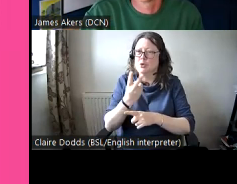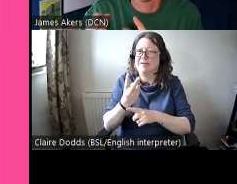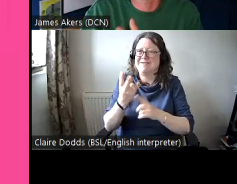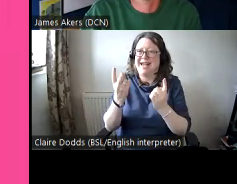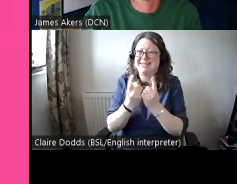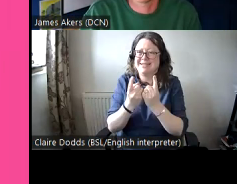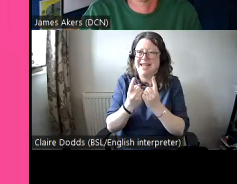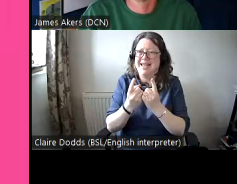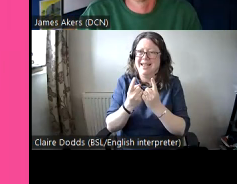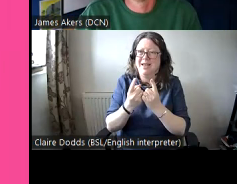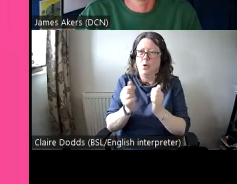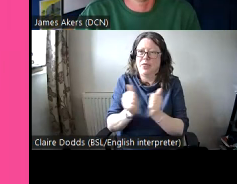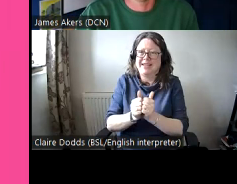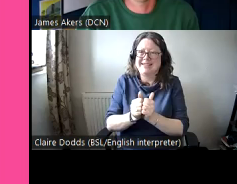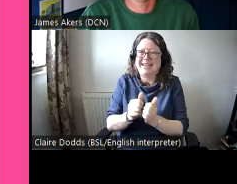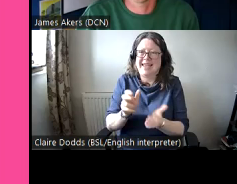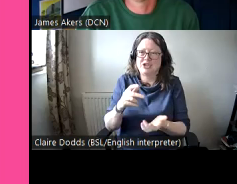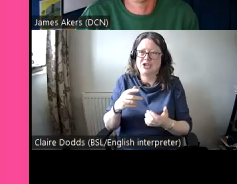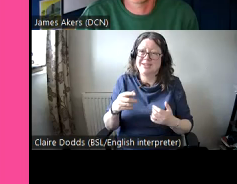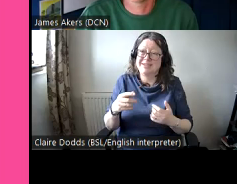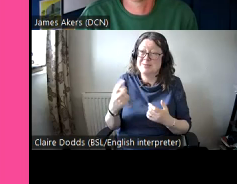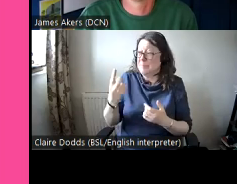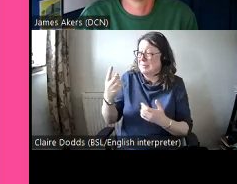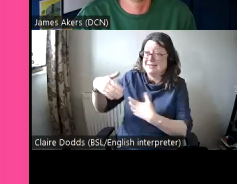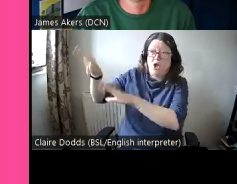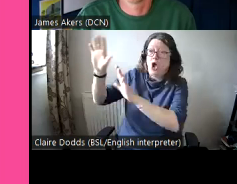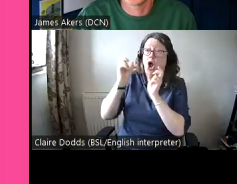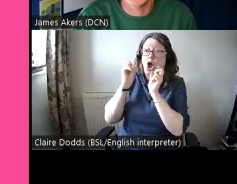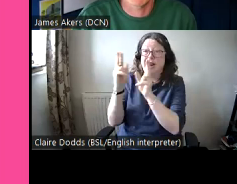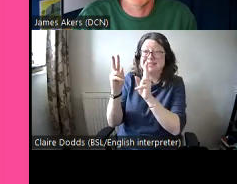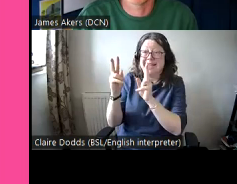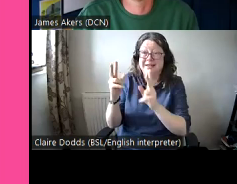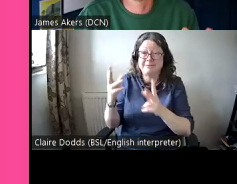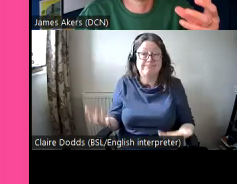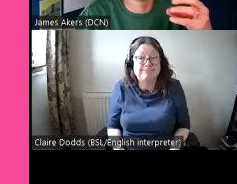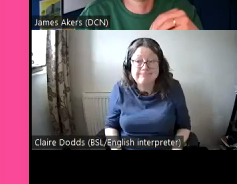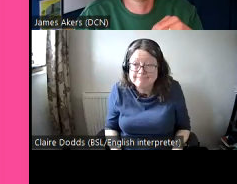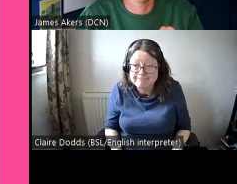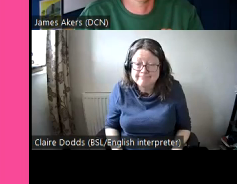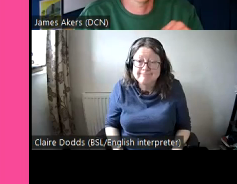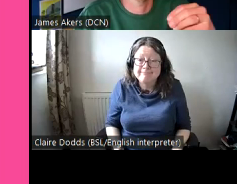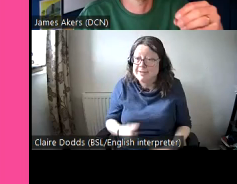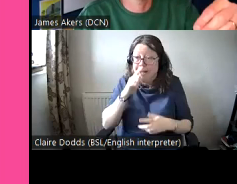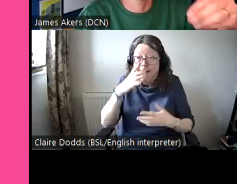It's exactly that. If you have multiple users, you can get around that because your two-factor authentication